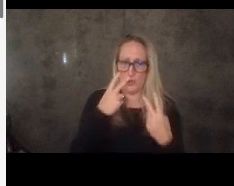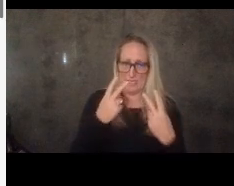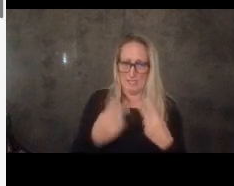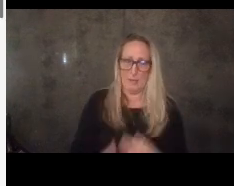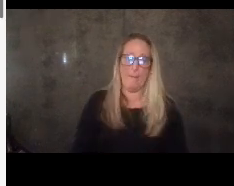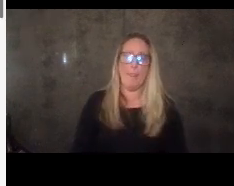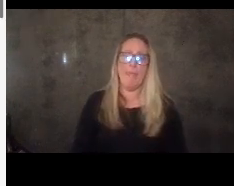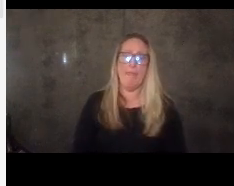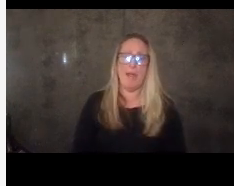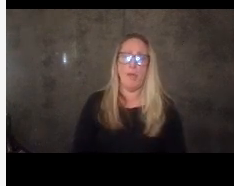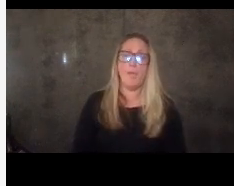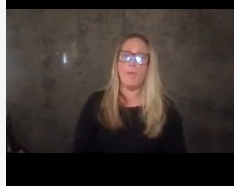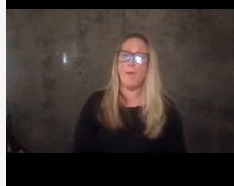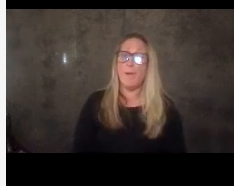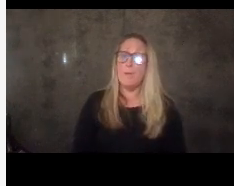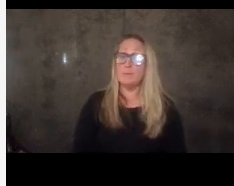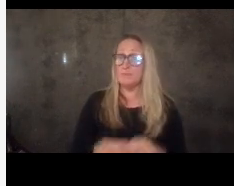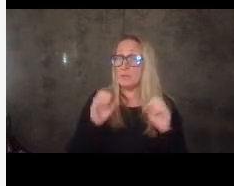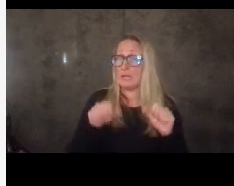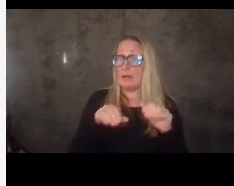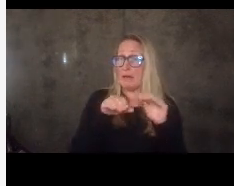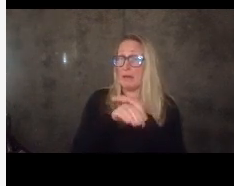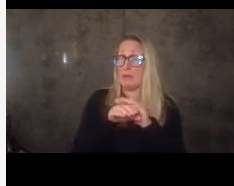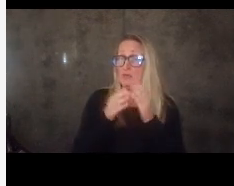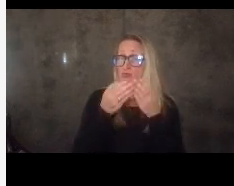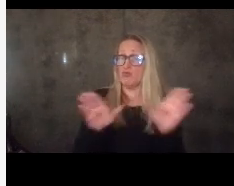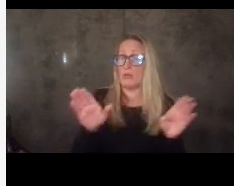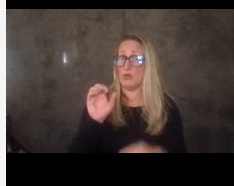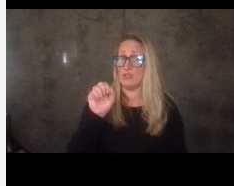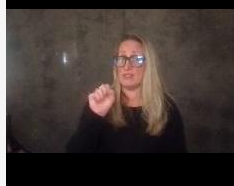I can access my general settings for teams just up here in the